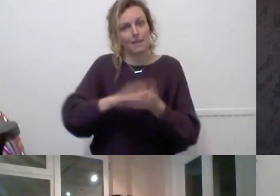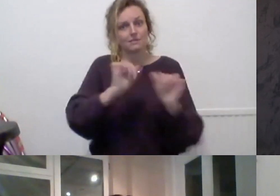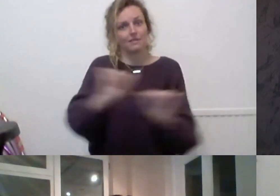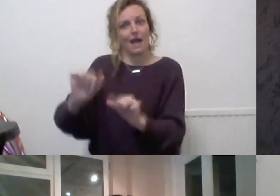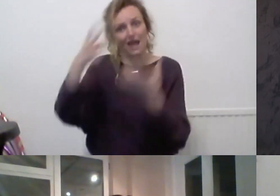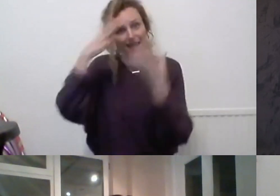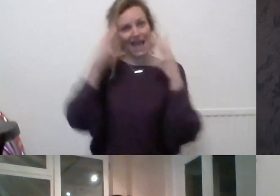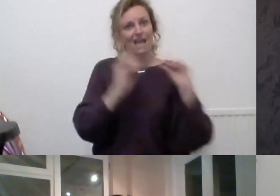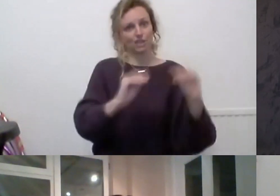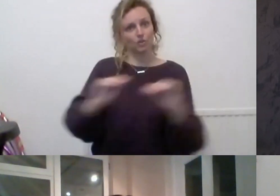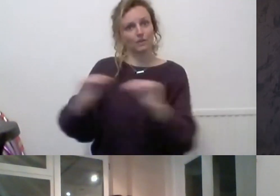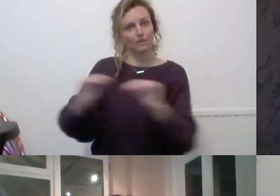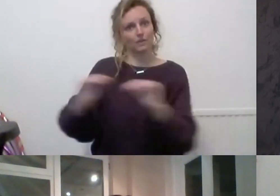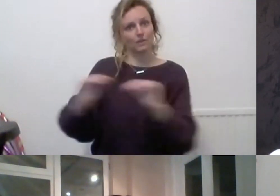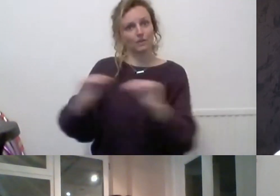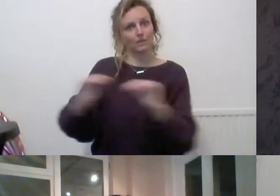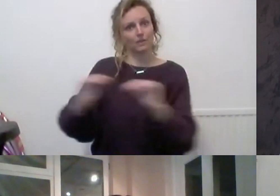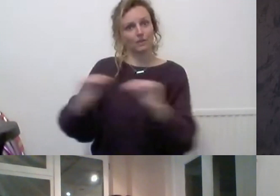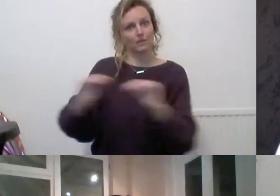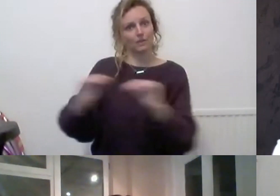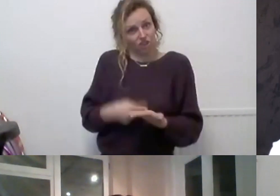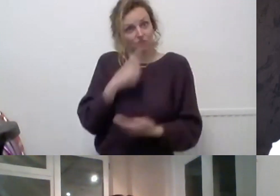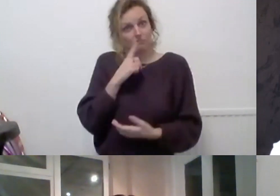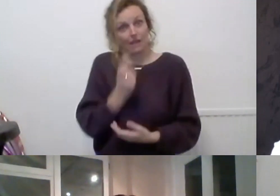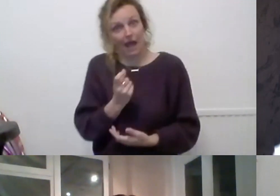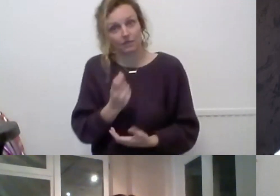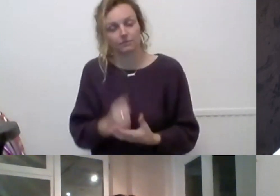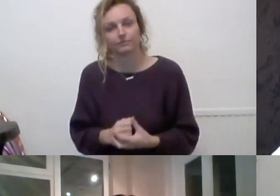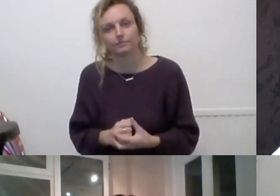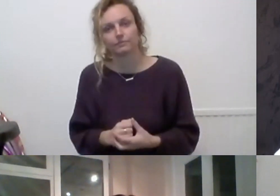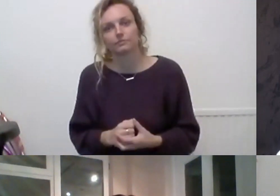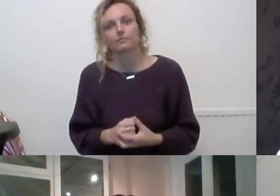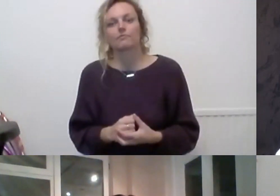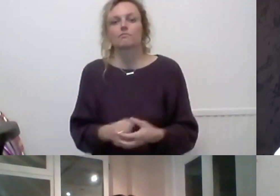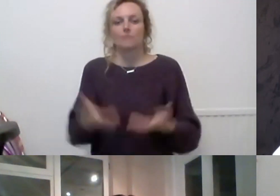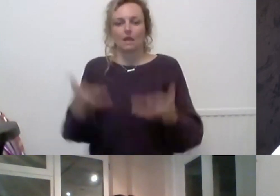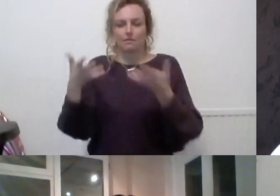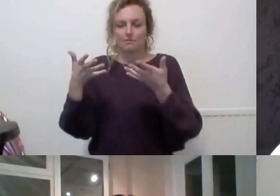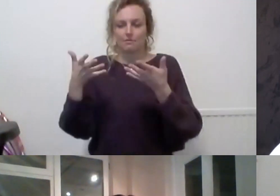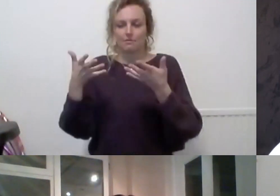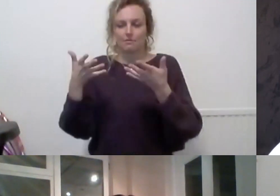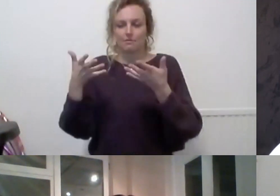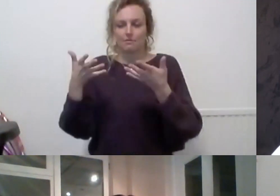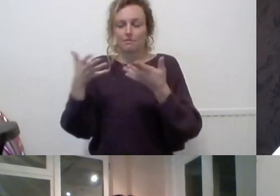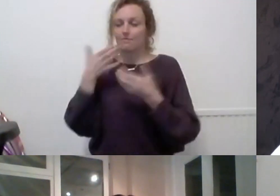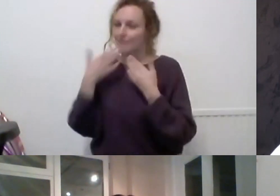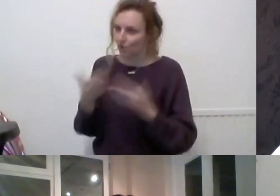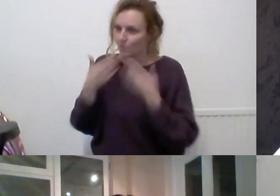Julie. Thanks very much. Dr. Murphy, we're coming to you. What are your thoughts about